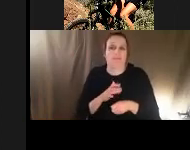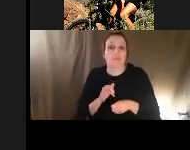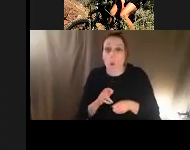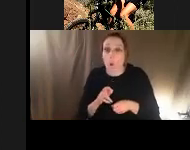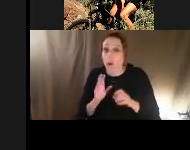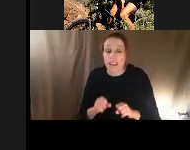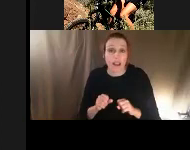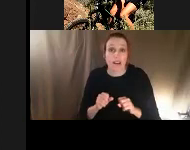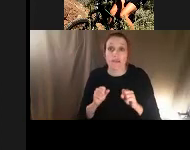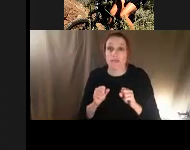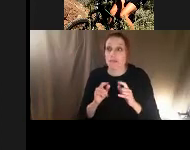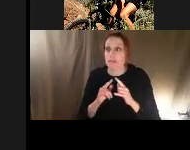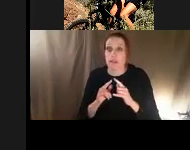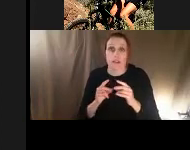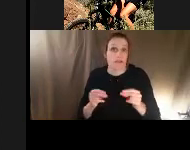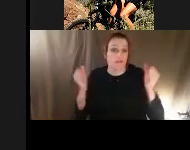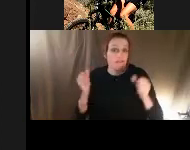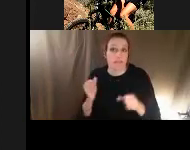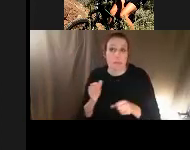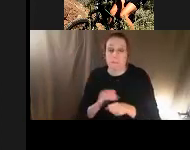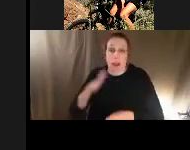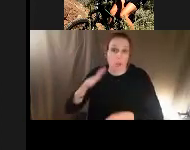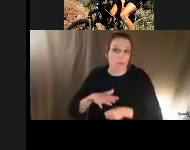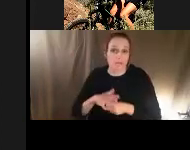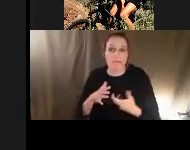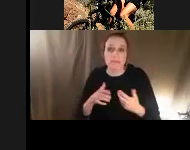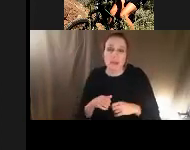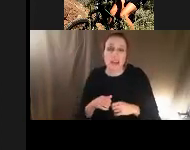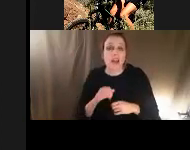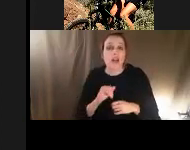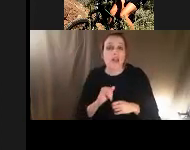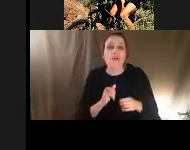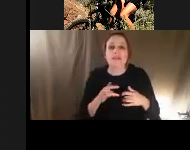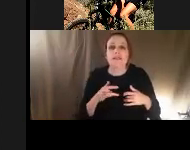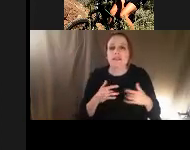Sometimes the leaking out doesn't always necessarily cause as much harm, but there is no adaptive way